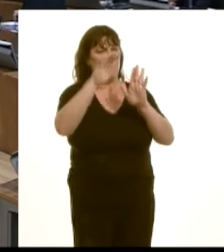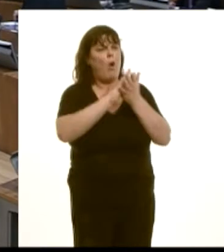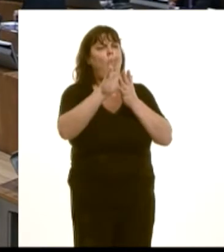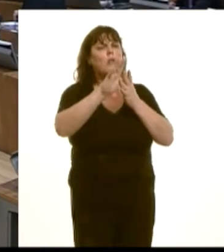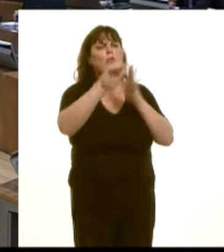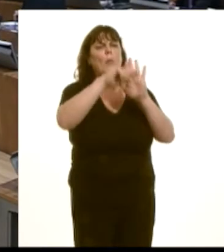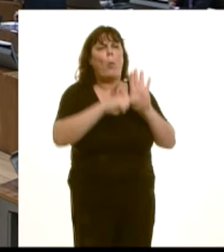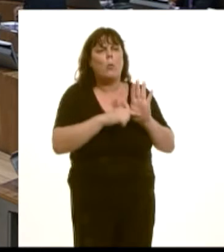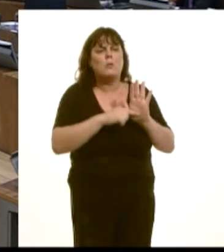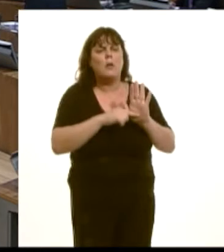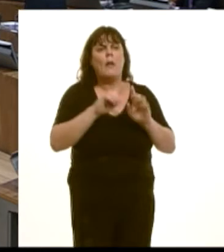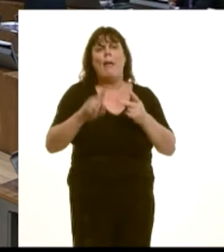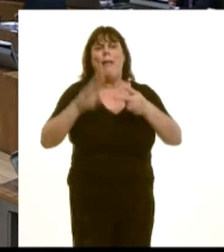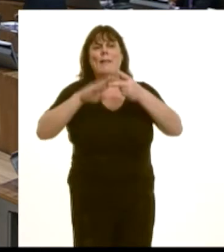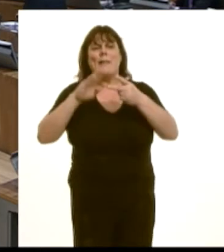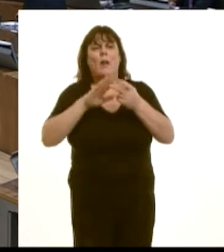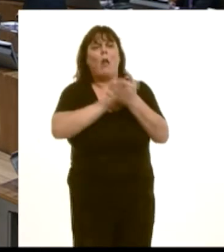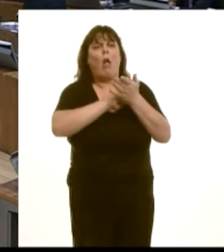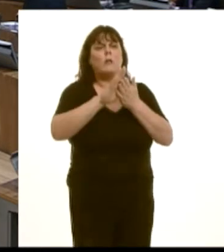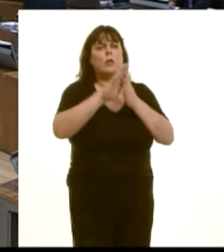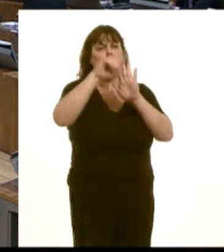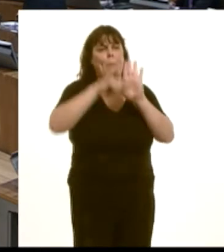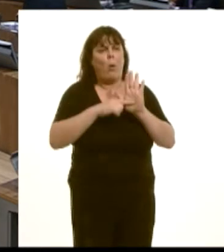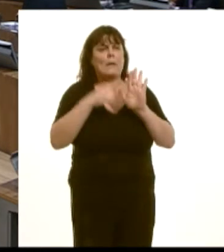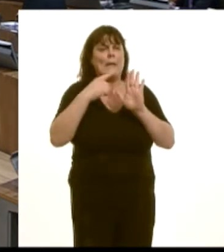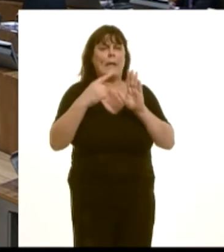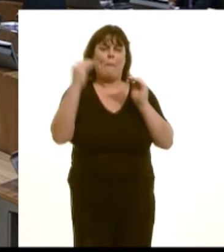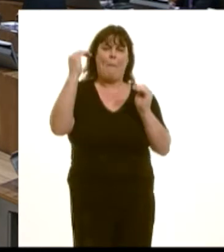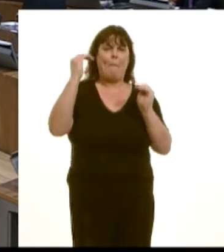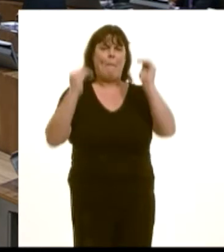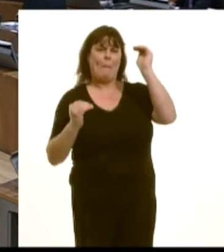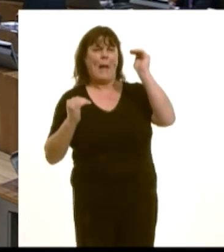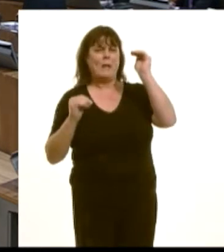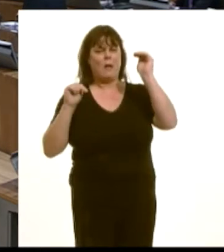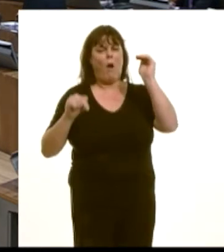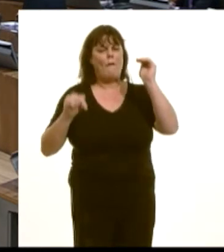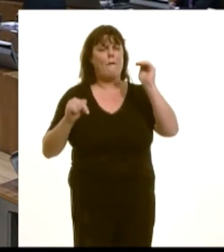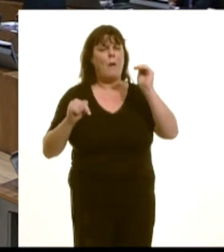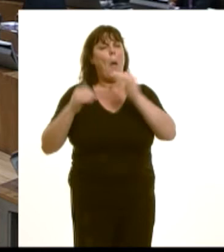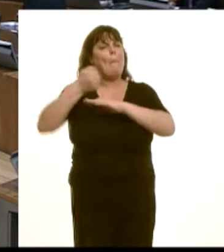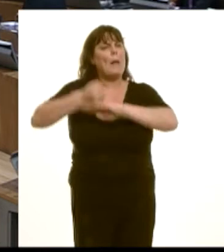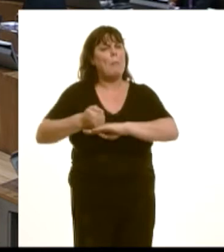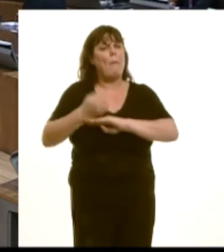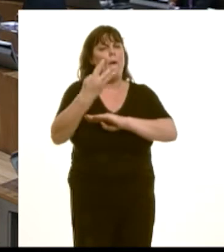report estimated a gap of a minimum of 400 million. Can you tell us why you have set